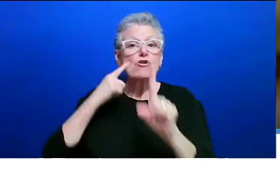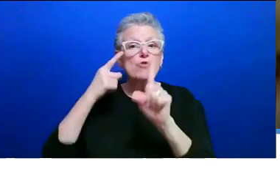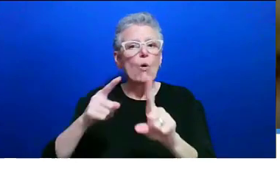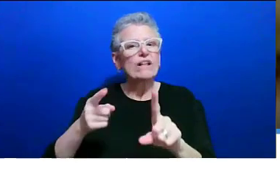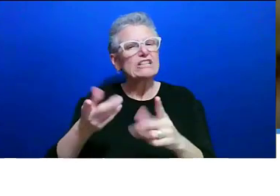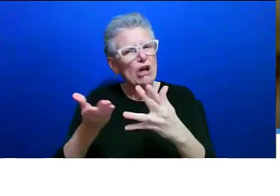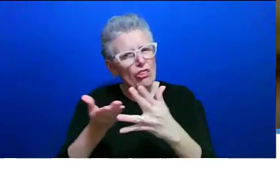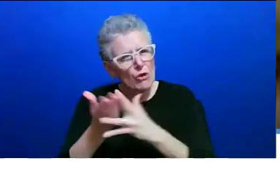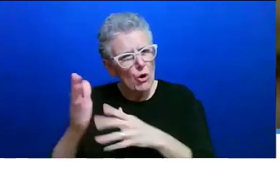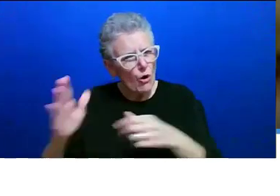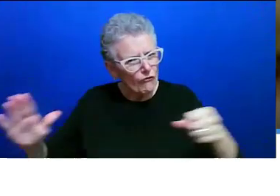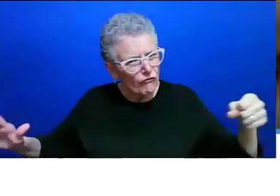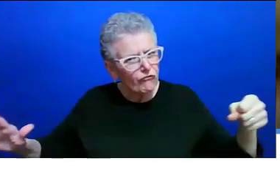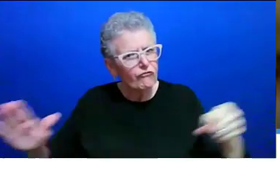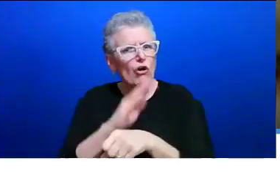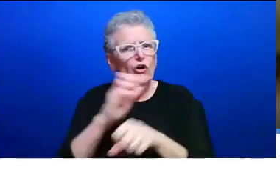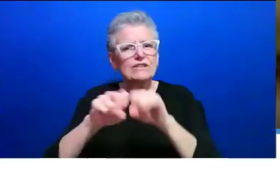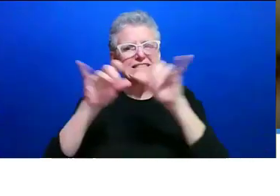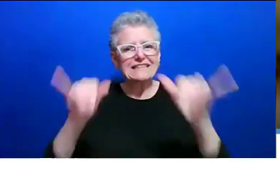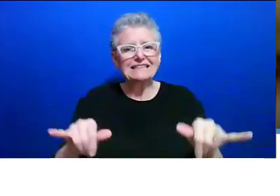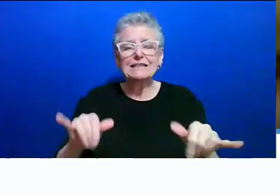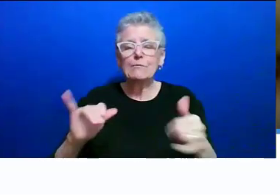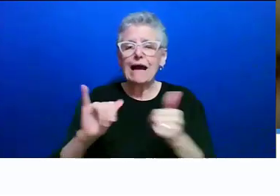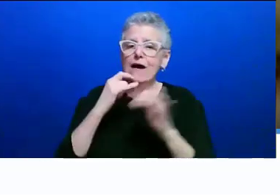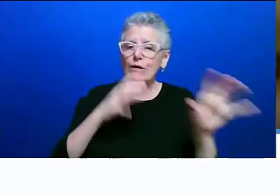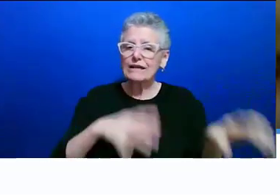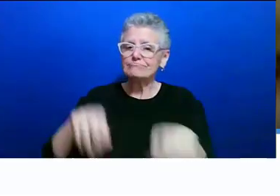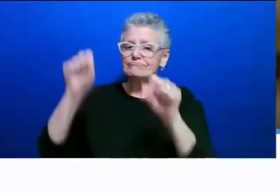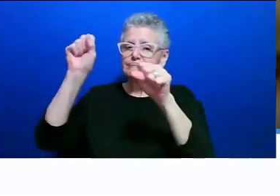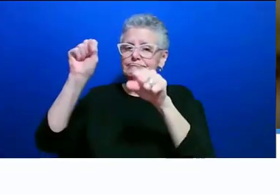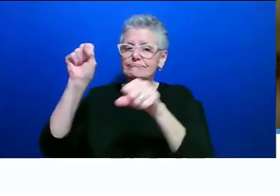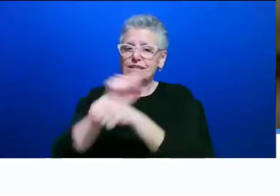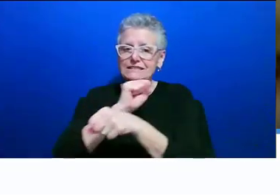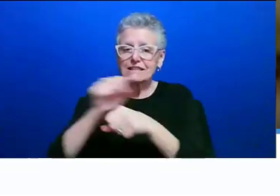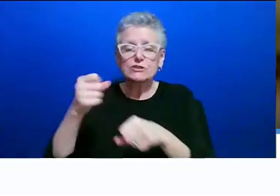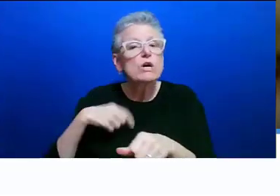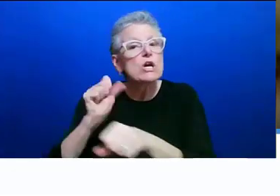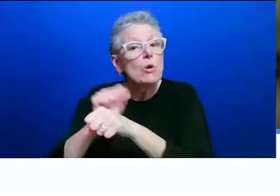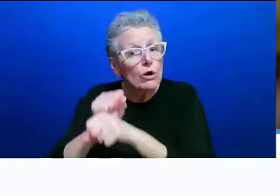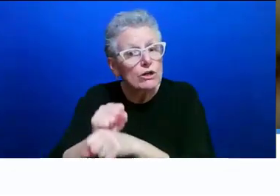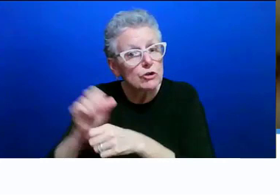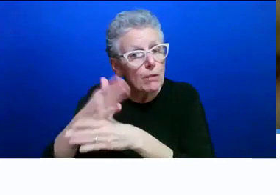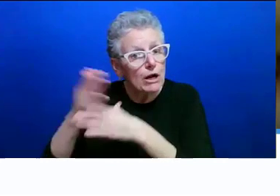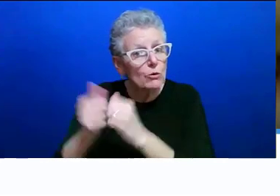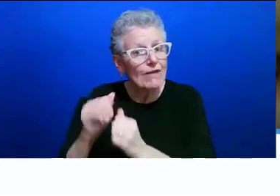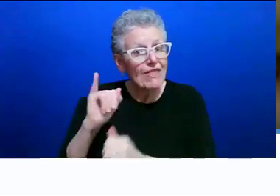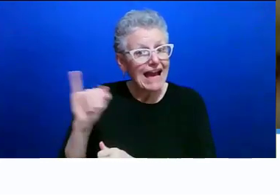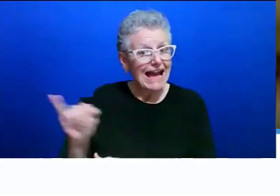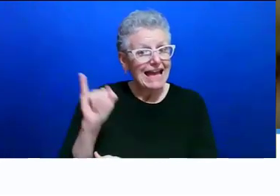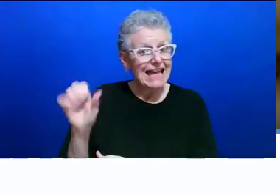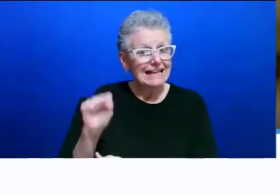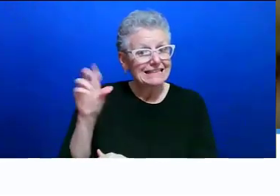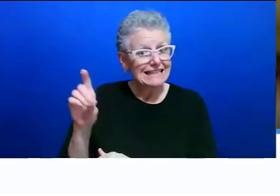this is how we do business. And so we work to partner with intermediate school districts to not only pull in